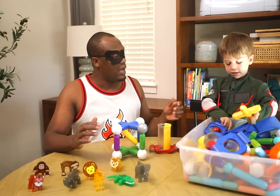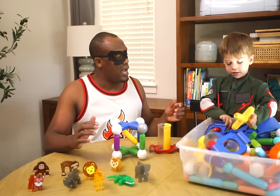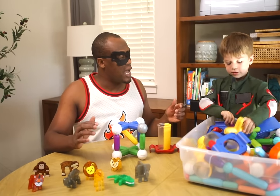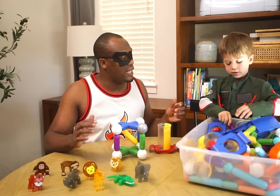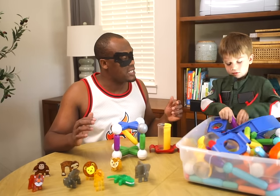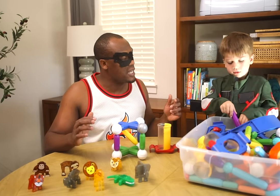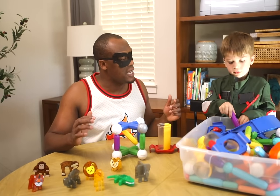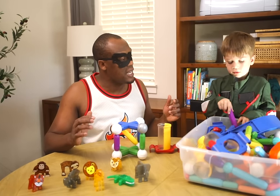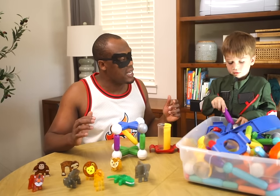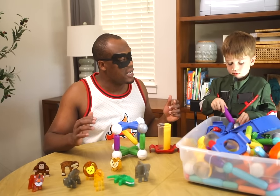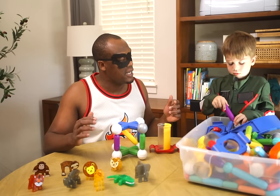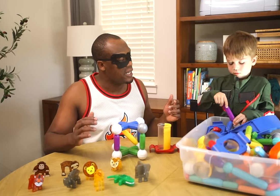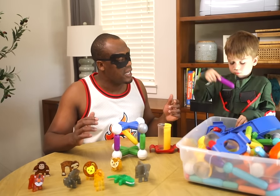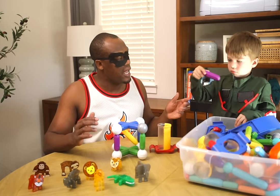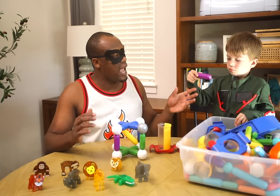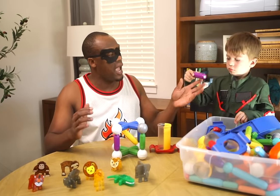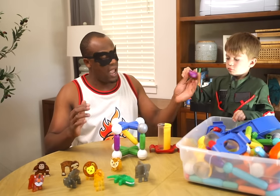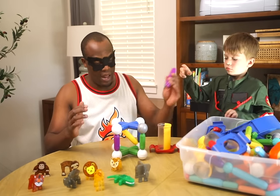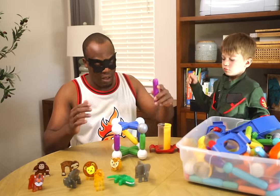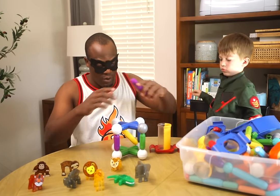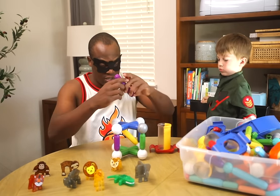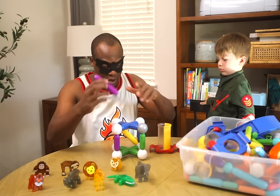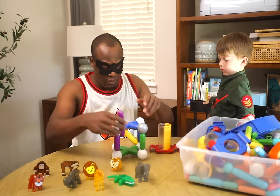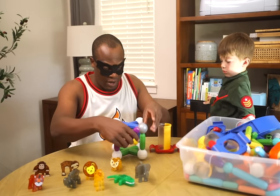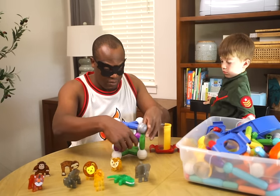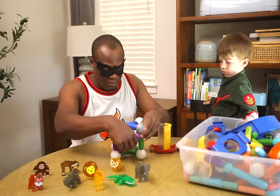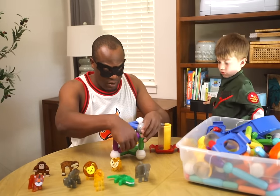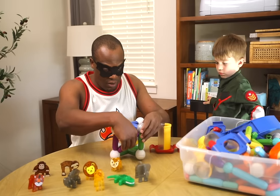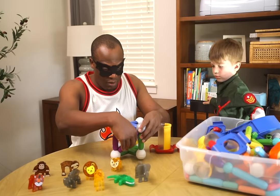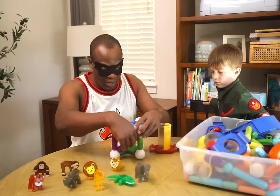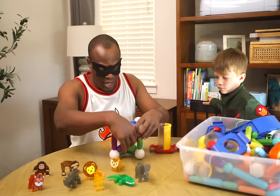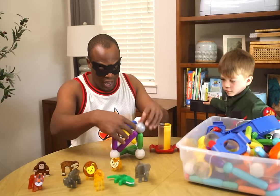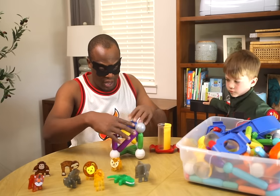Uh, let's see. Yeah, that works out right. Okay.